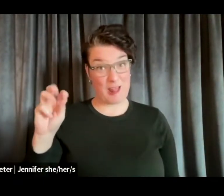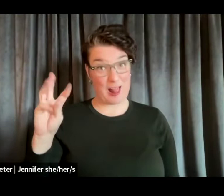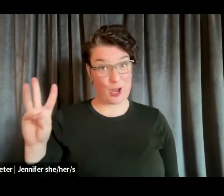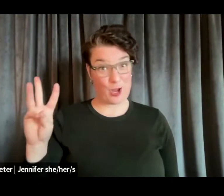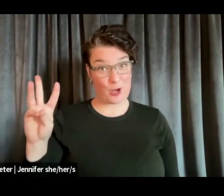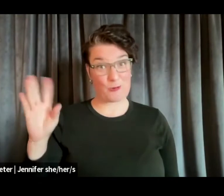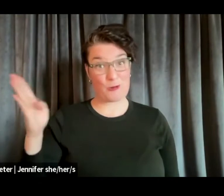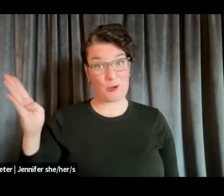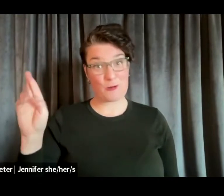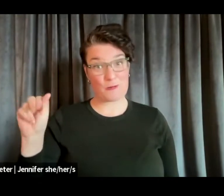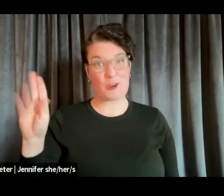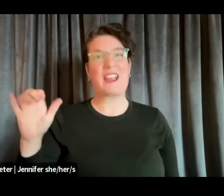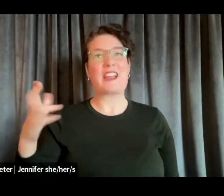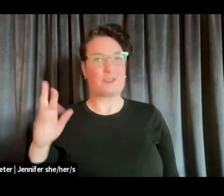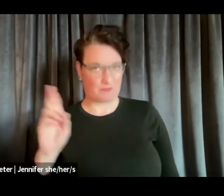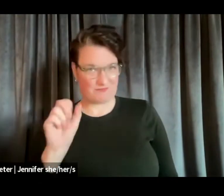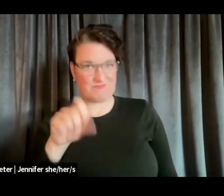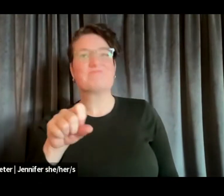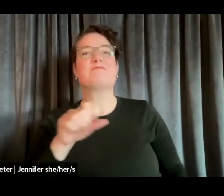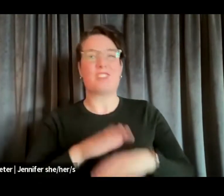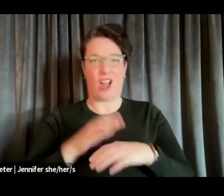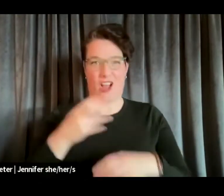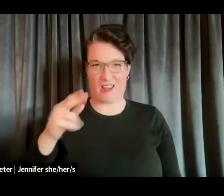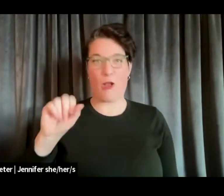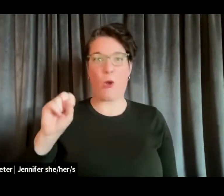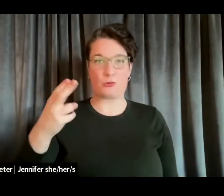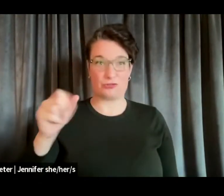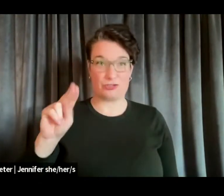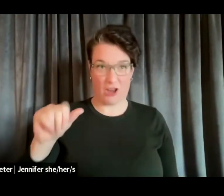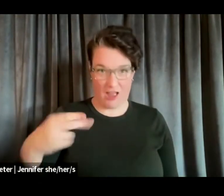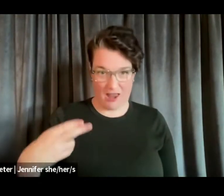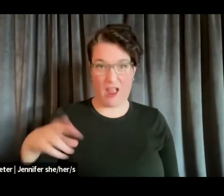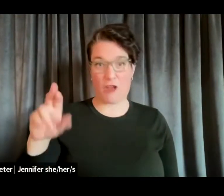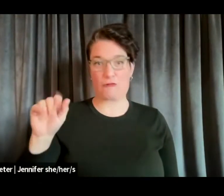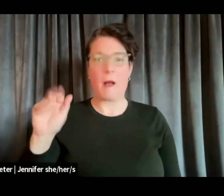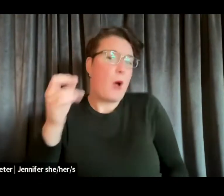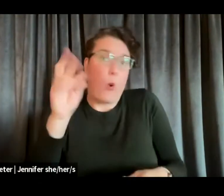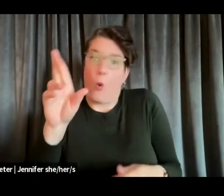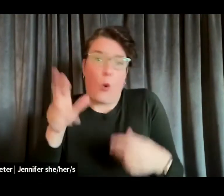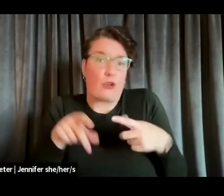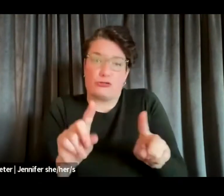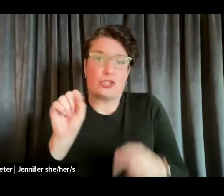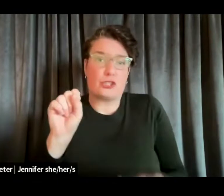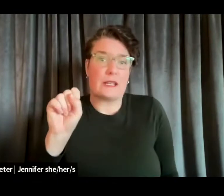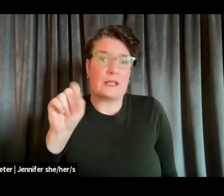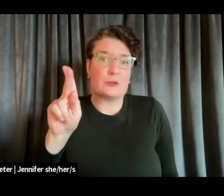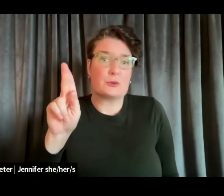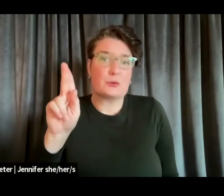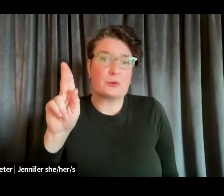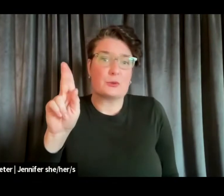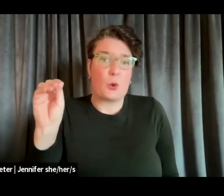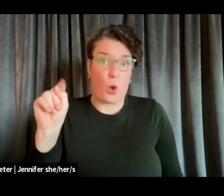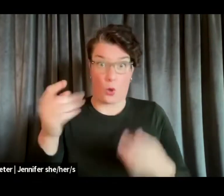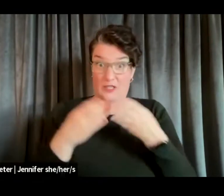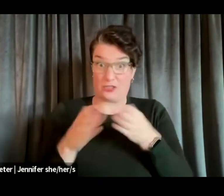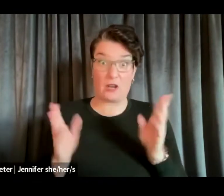There's a tradition on Hoshanah Raba to, or on Sukkot in general to take Willow branches and beat them.